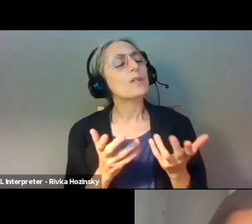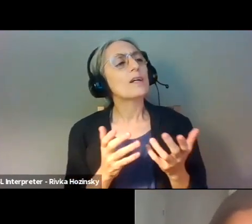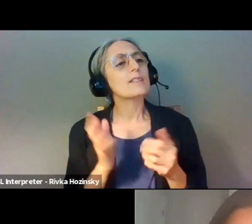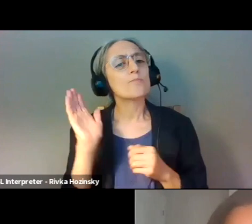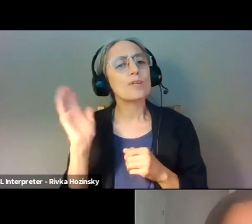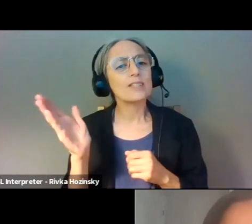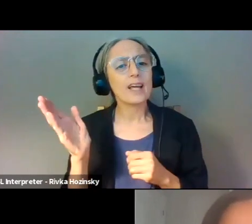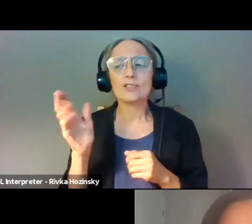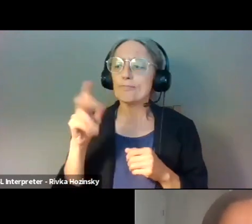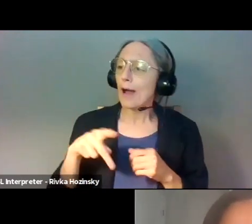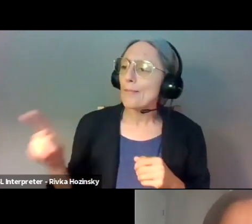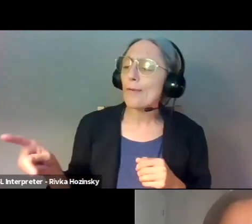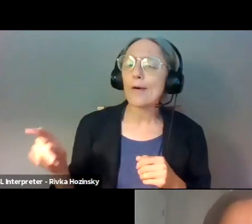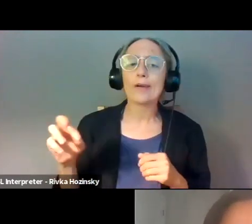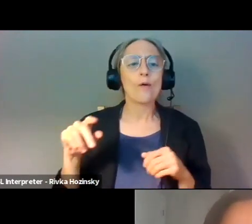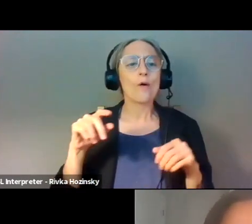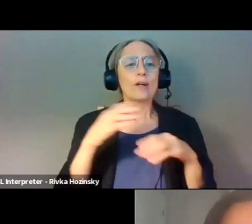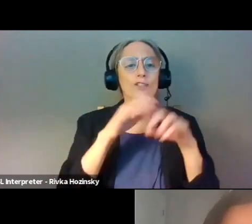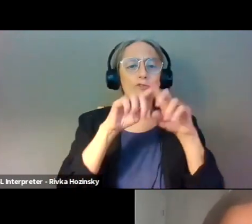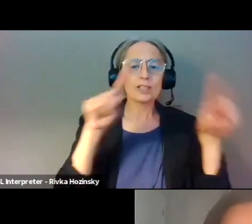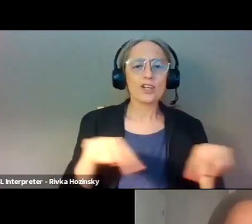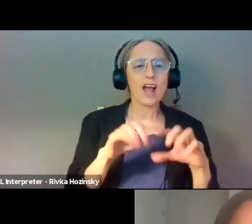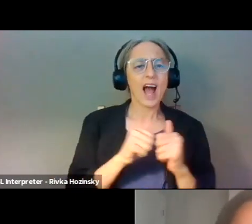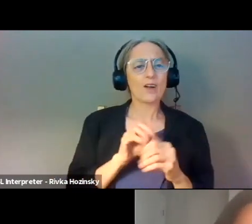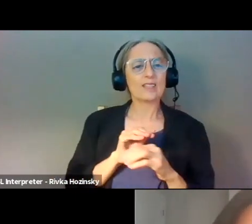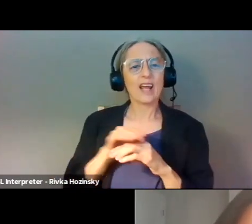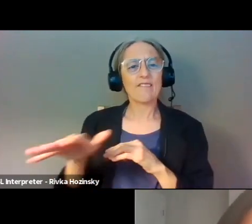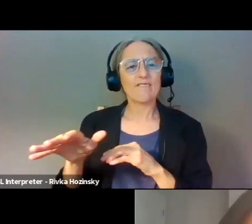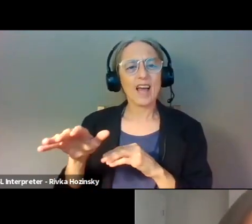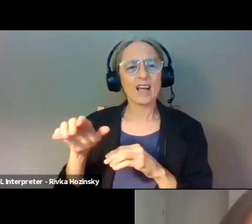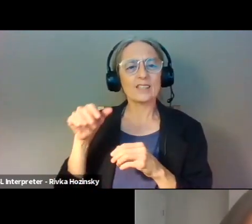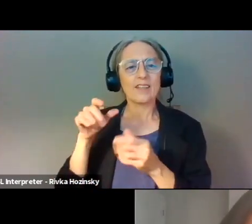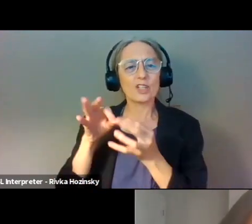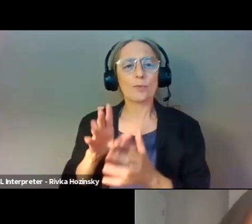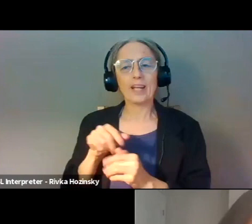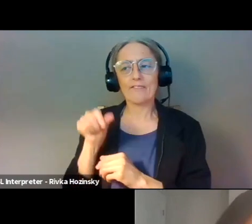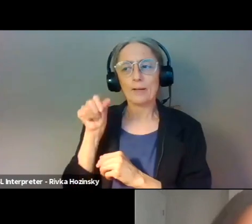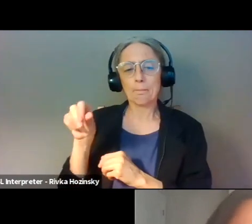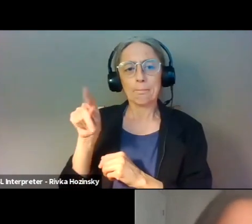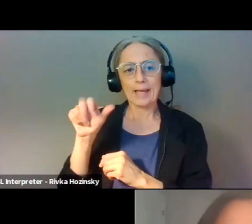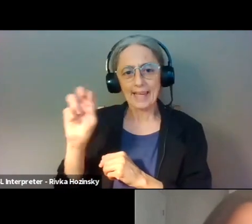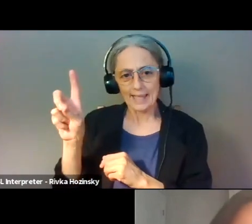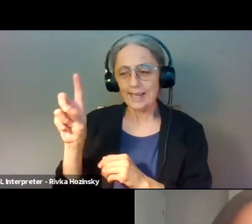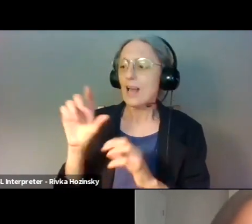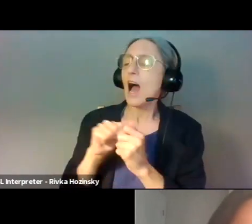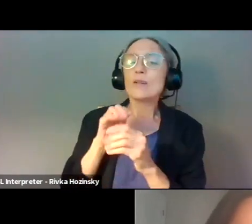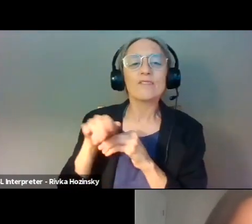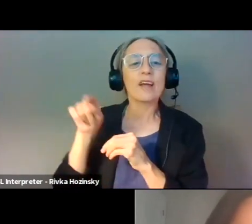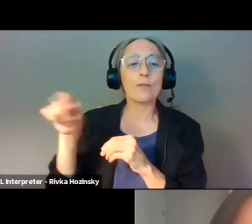screen share alter or affect the pinned interpreters for the speakers? Great question.